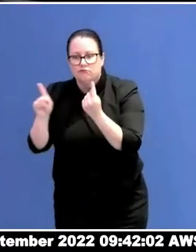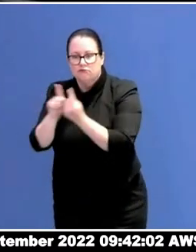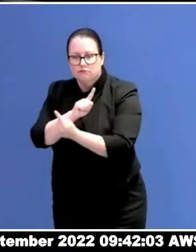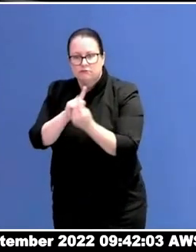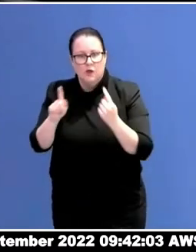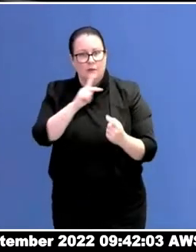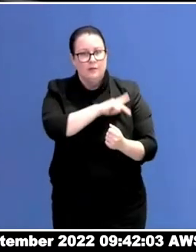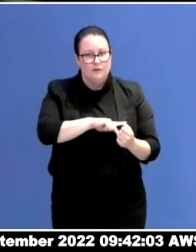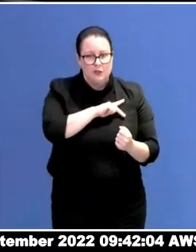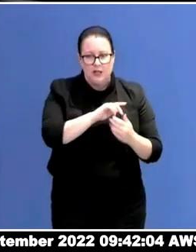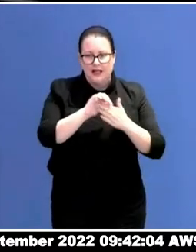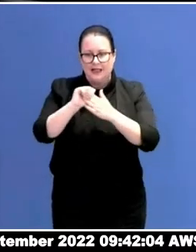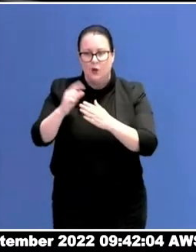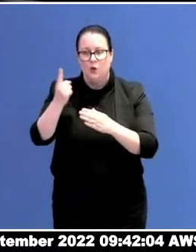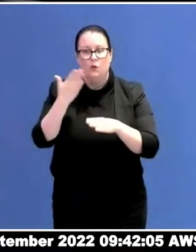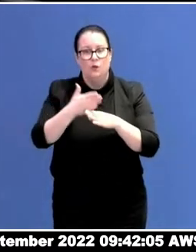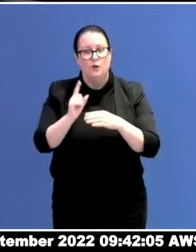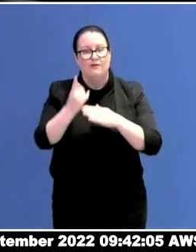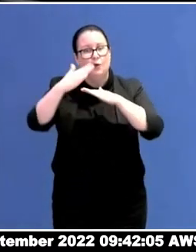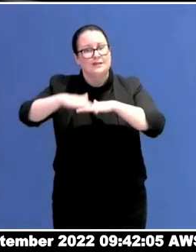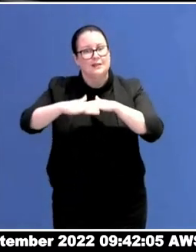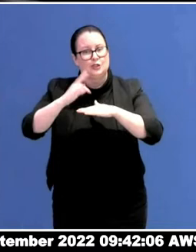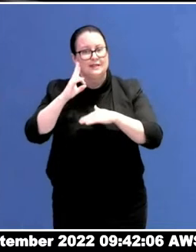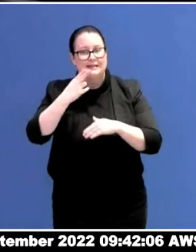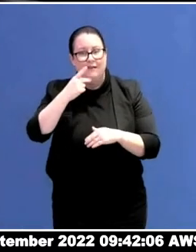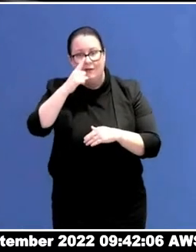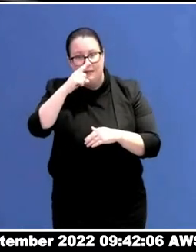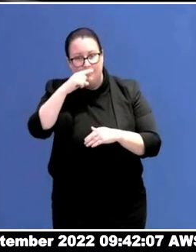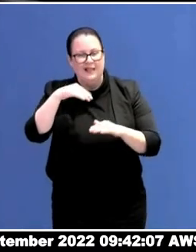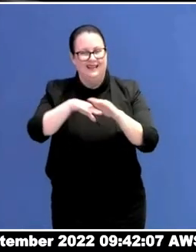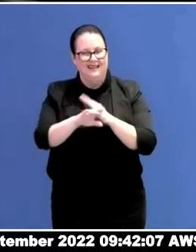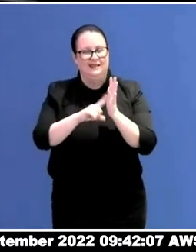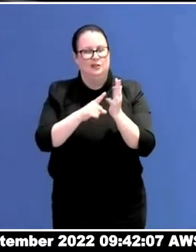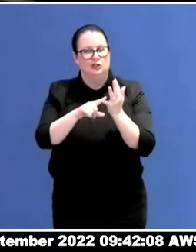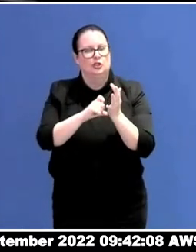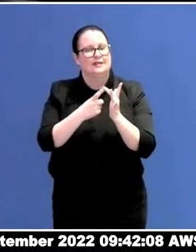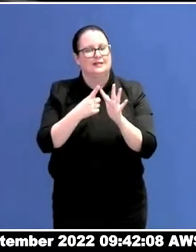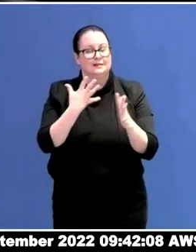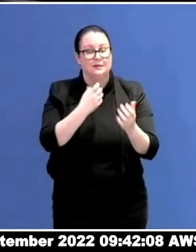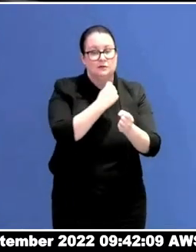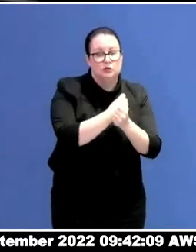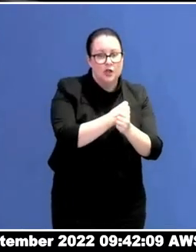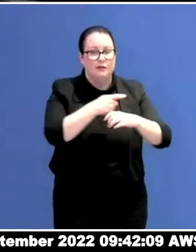working with First Nations Deaf people in justice systems by visiting other leaders,